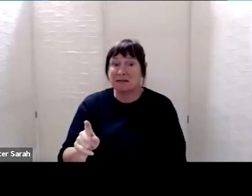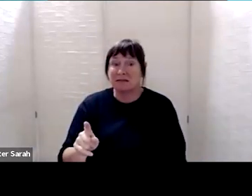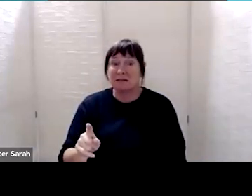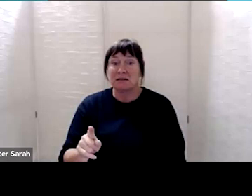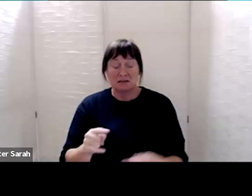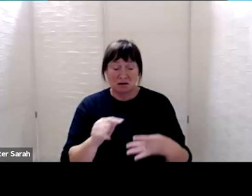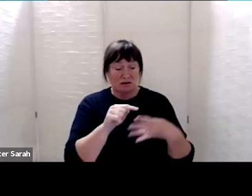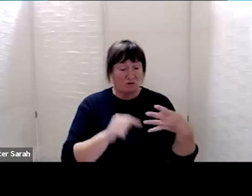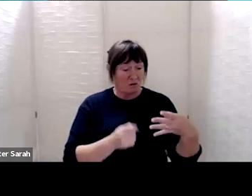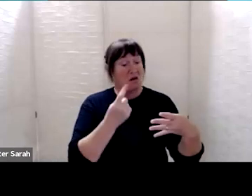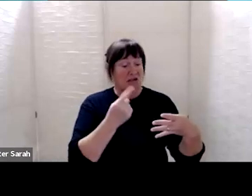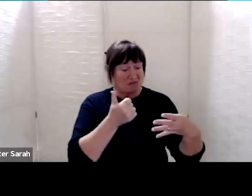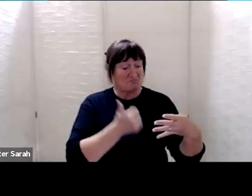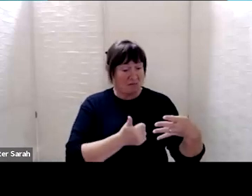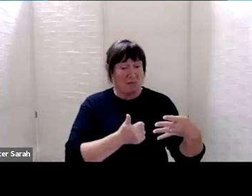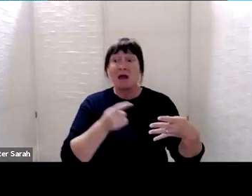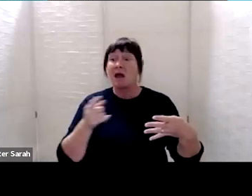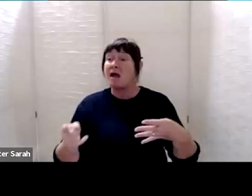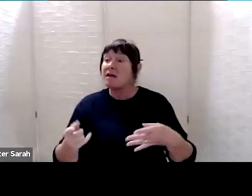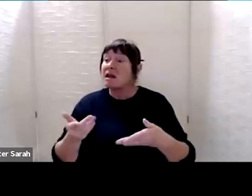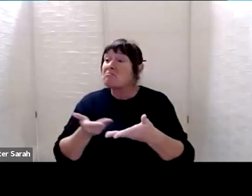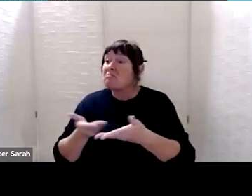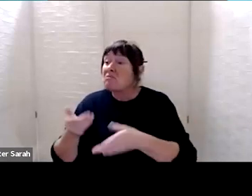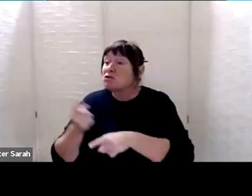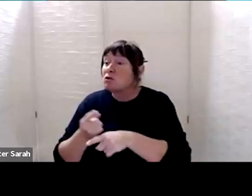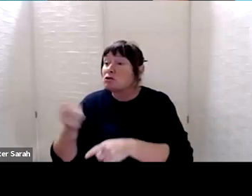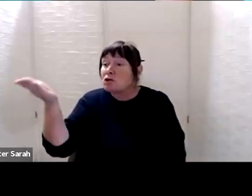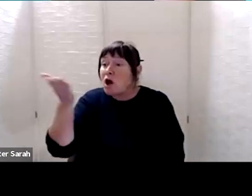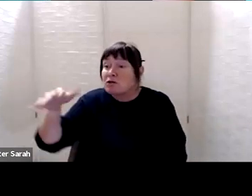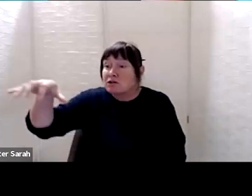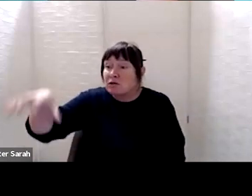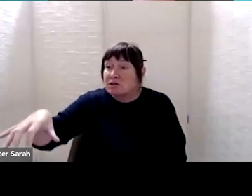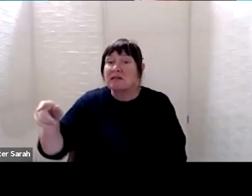frankly, I would go as far as saying it feels like some of- they say it’s the guidelines